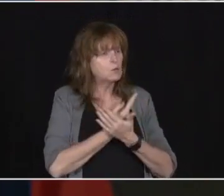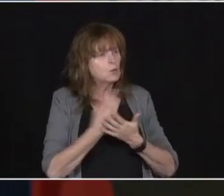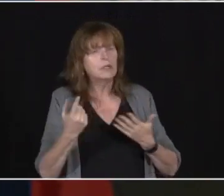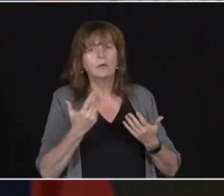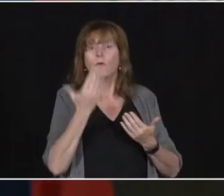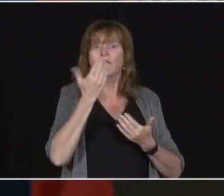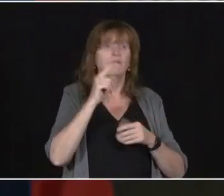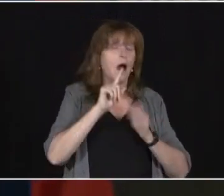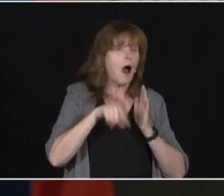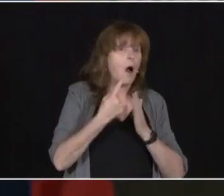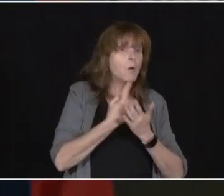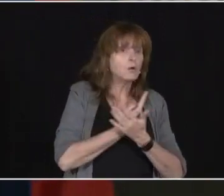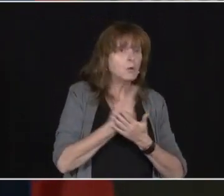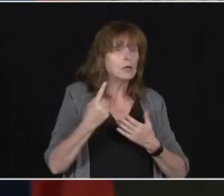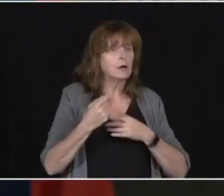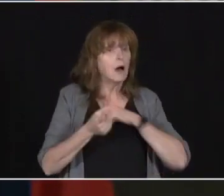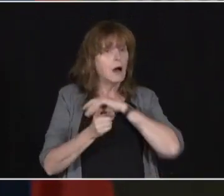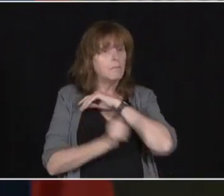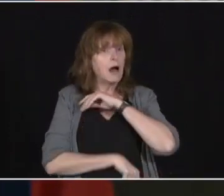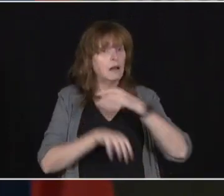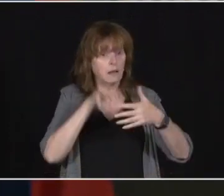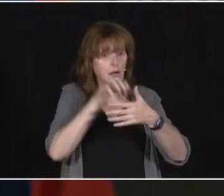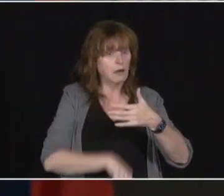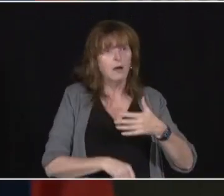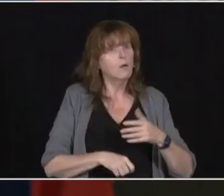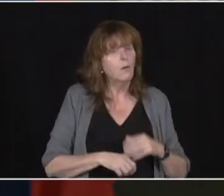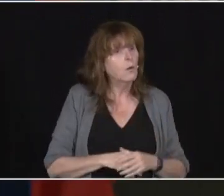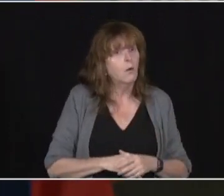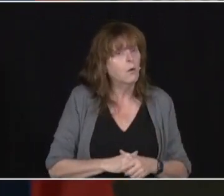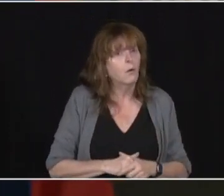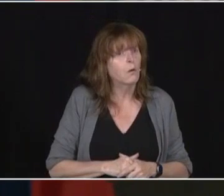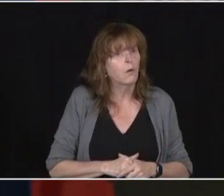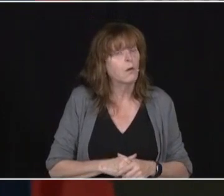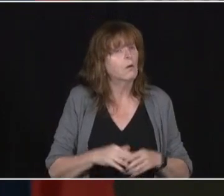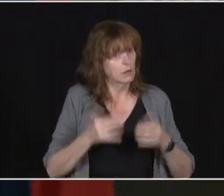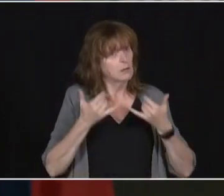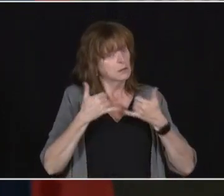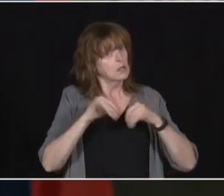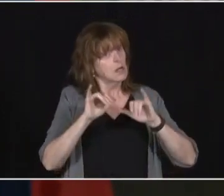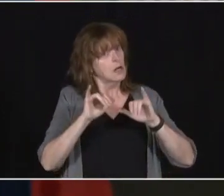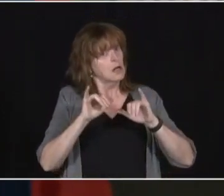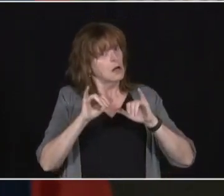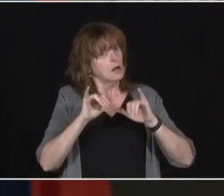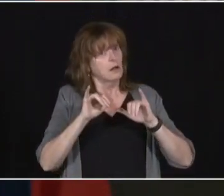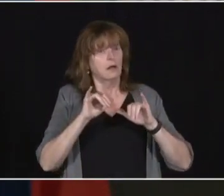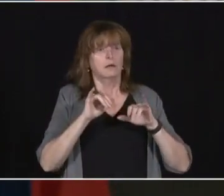Actually, they will get 50% of it, I believe.